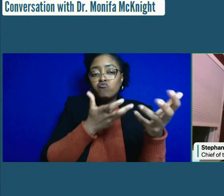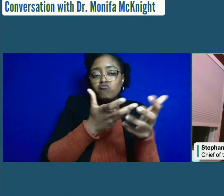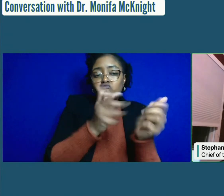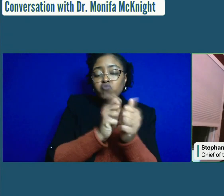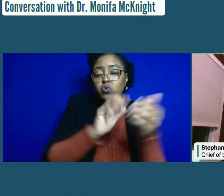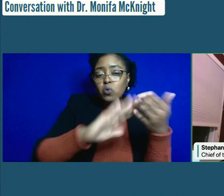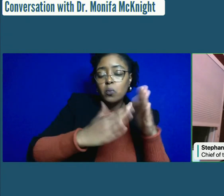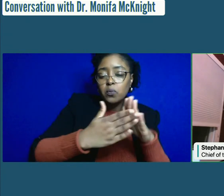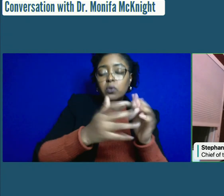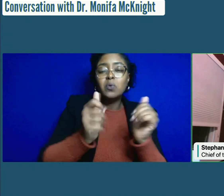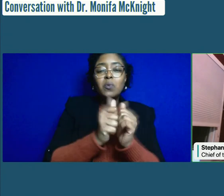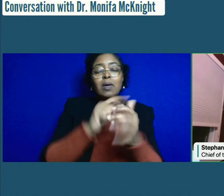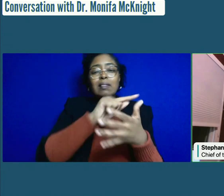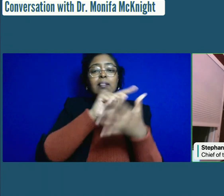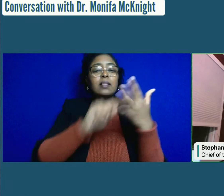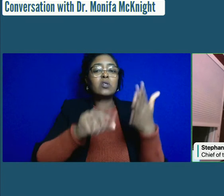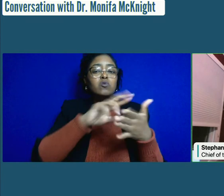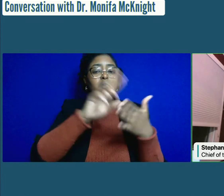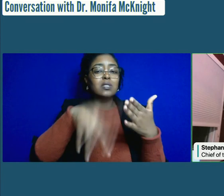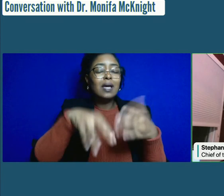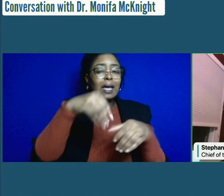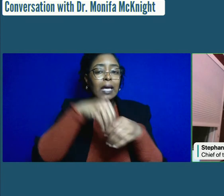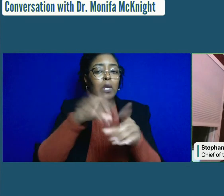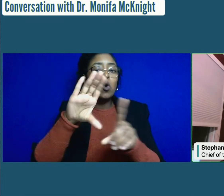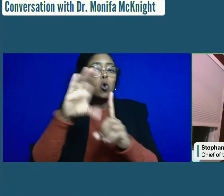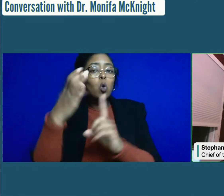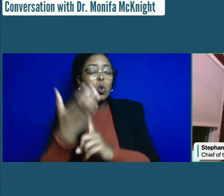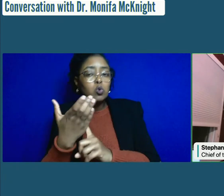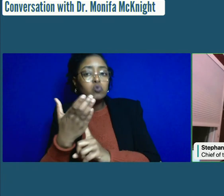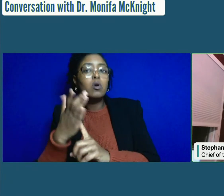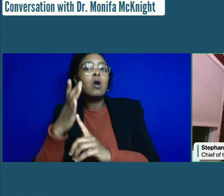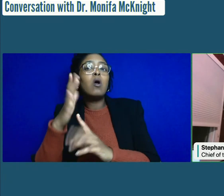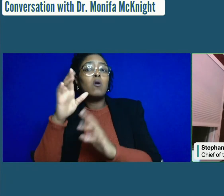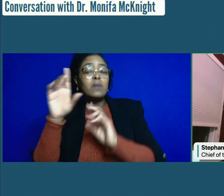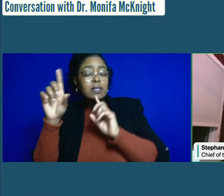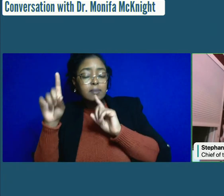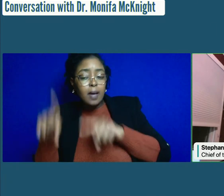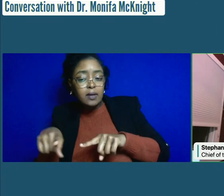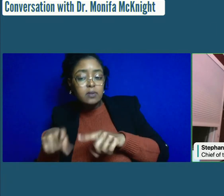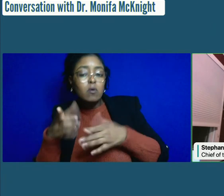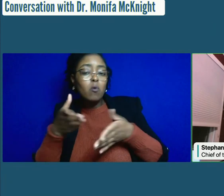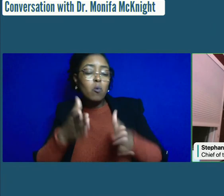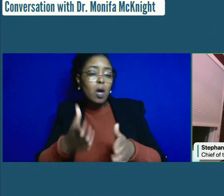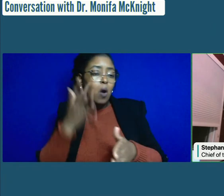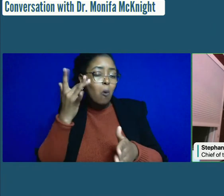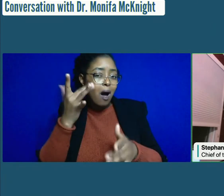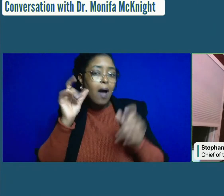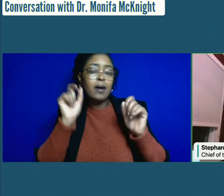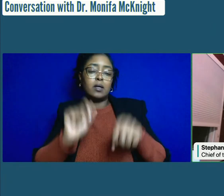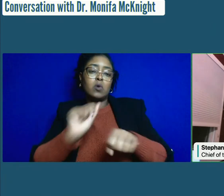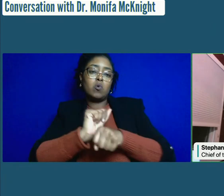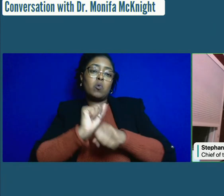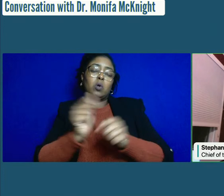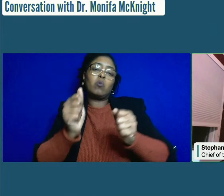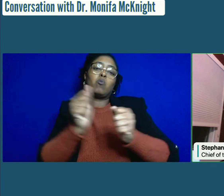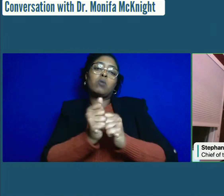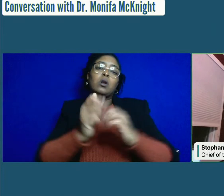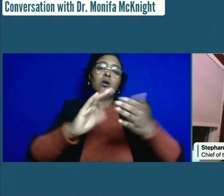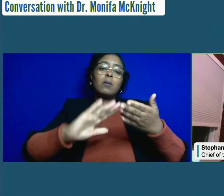improvement planning process and how to engage their community. With this with these results in